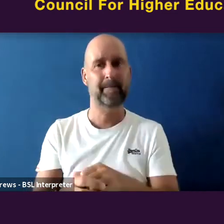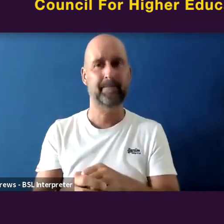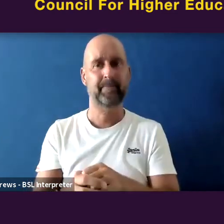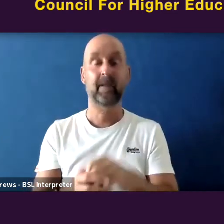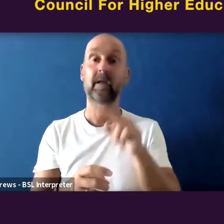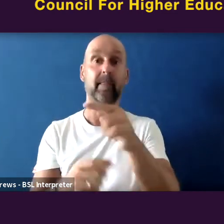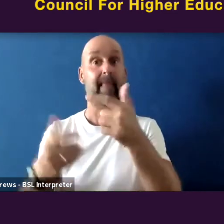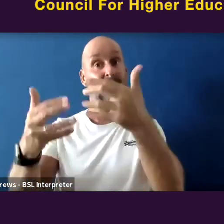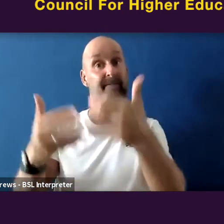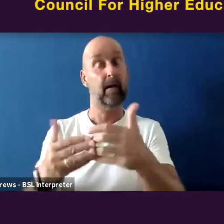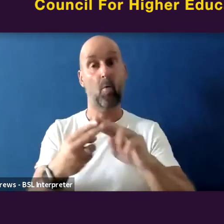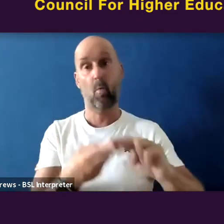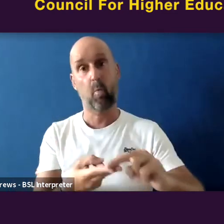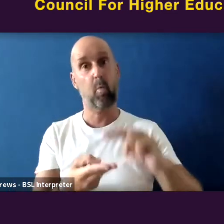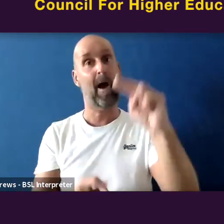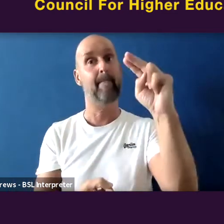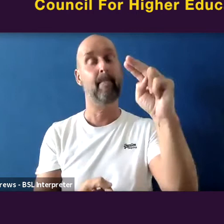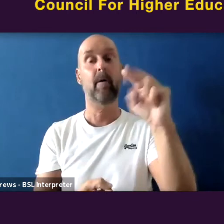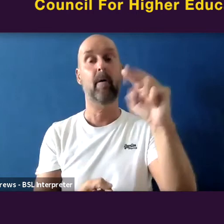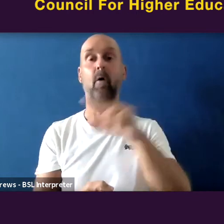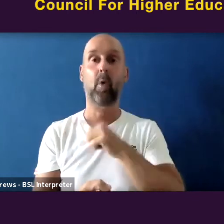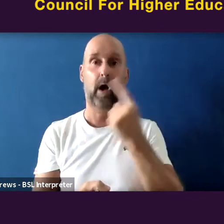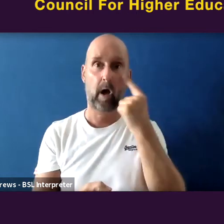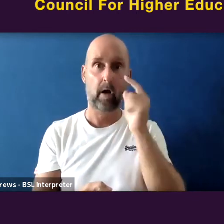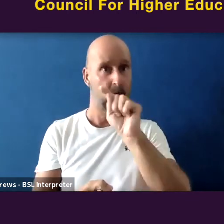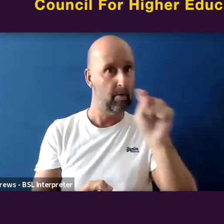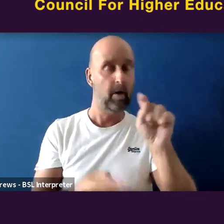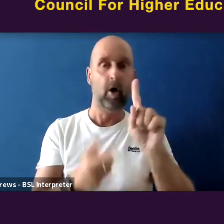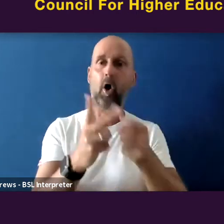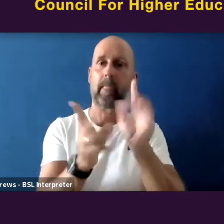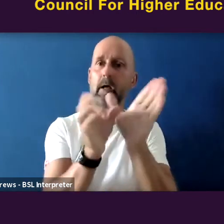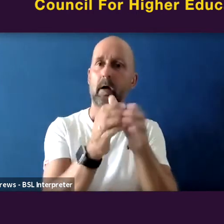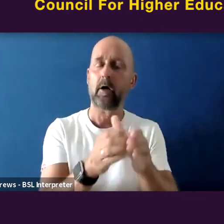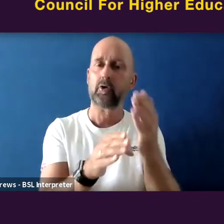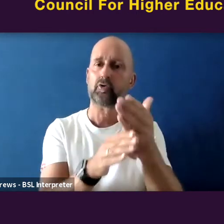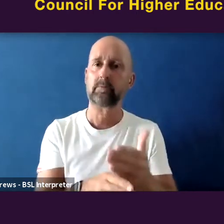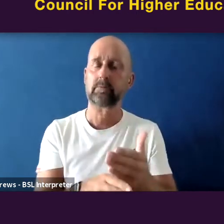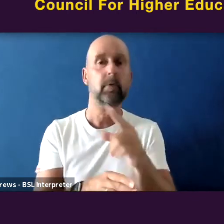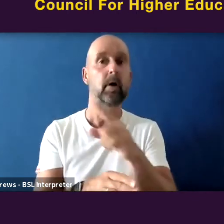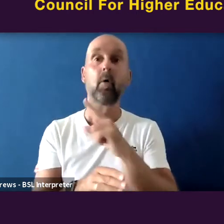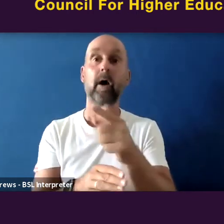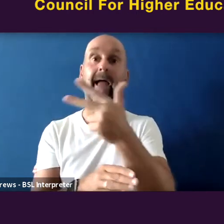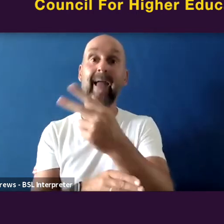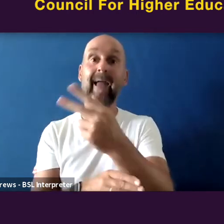rises considerably when examining certain sub-sectors. For example, 82% of graduates